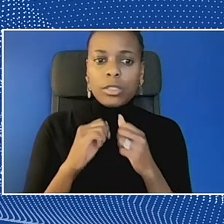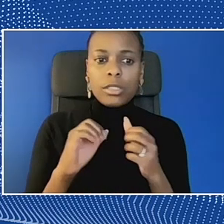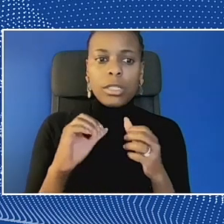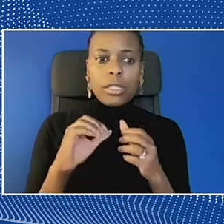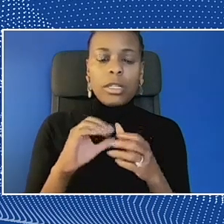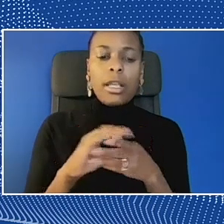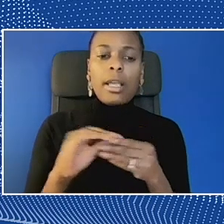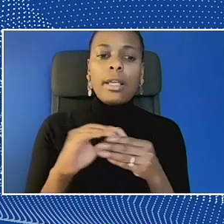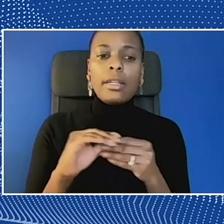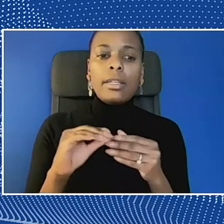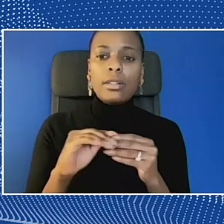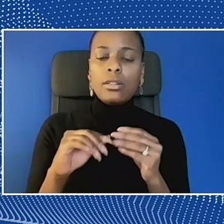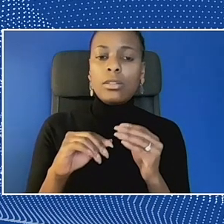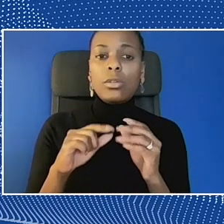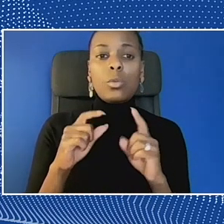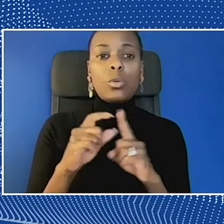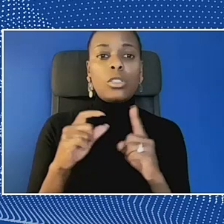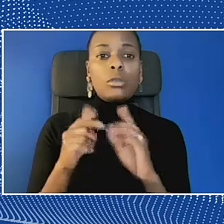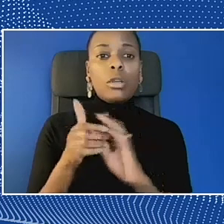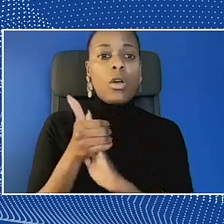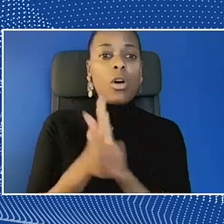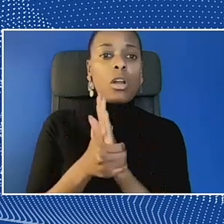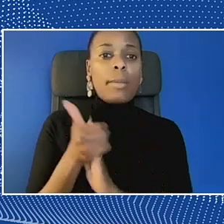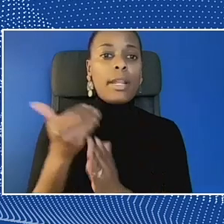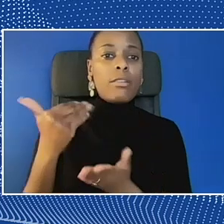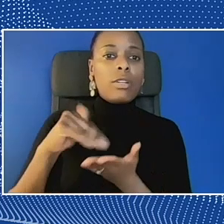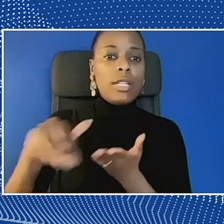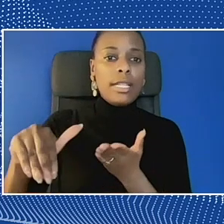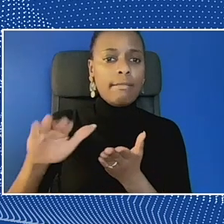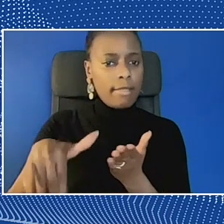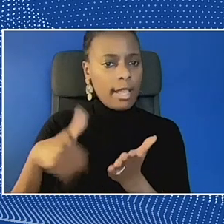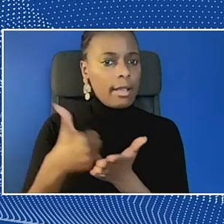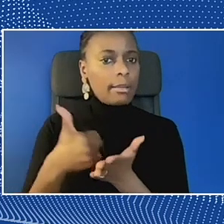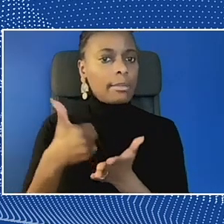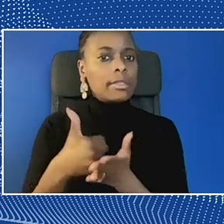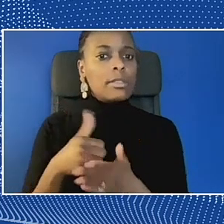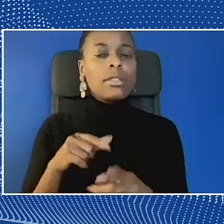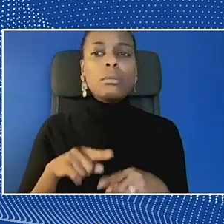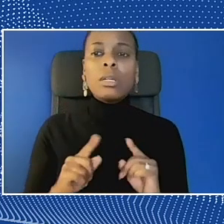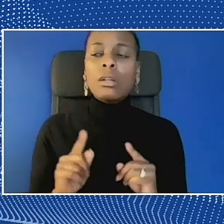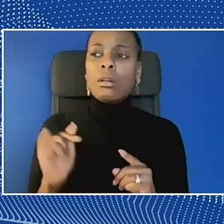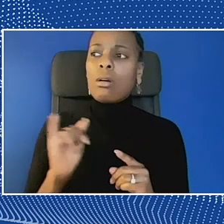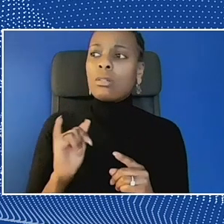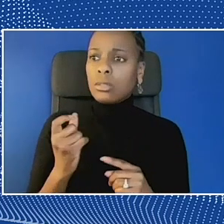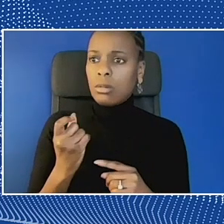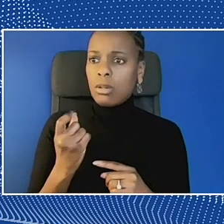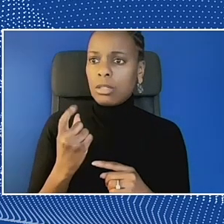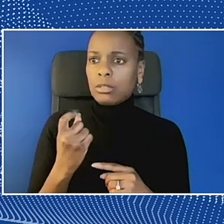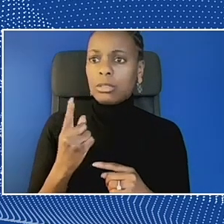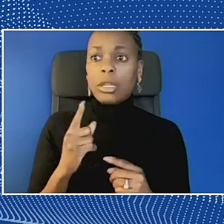section D, and I think that's helpful. And I also understand that the Department